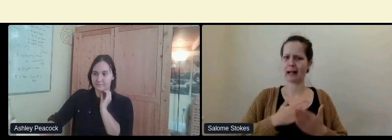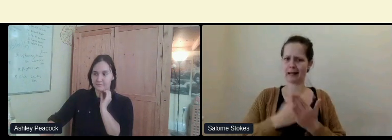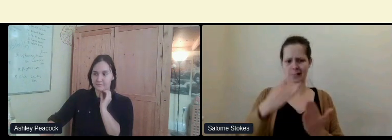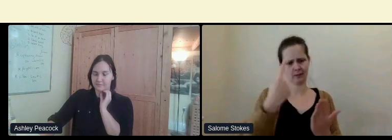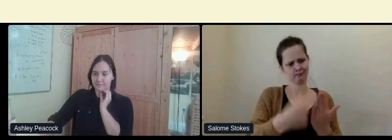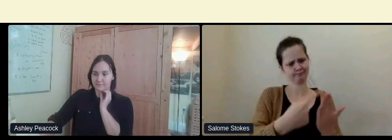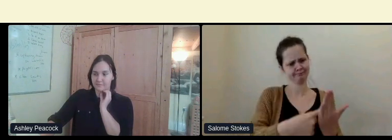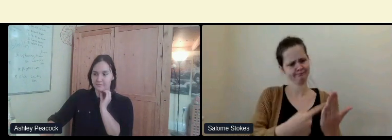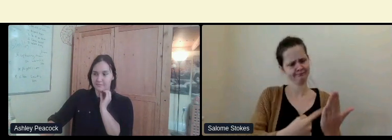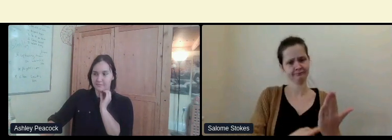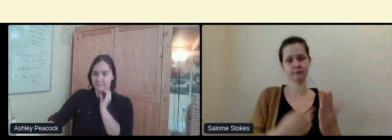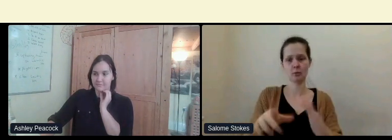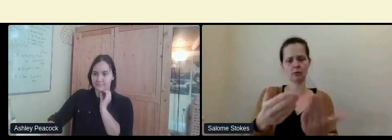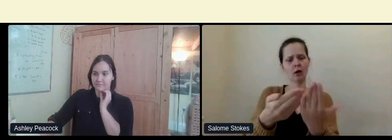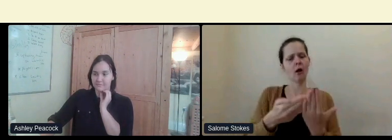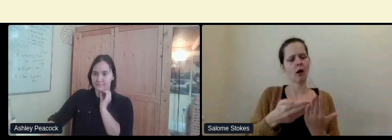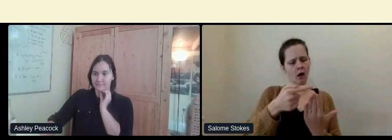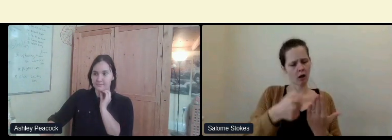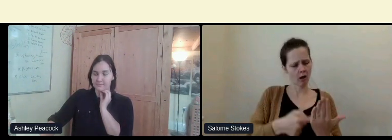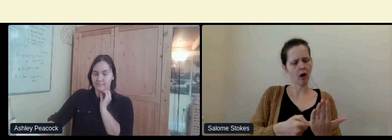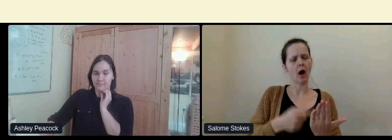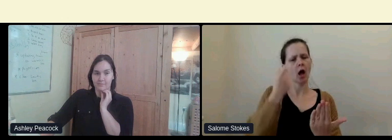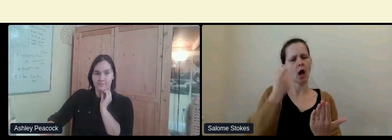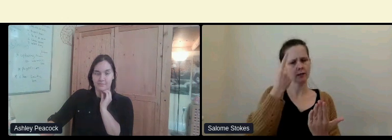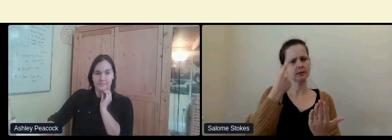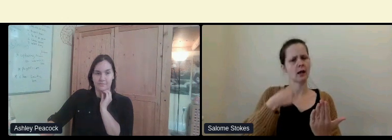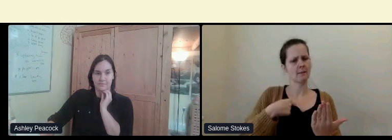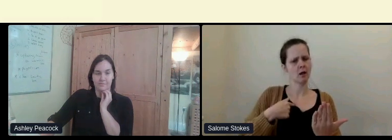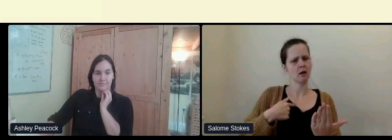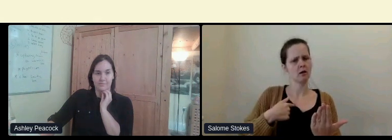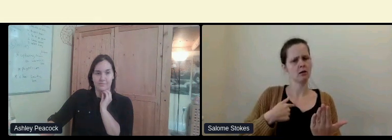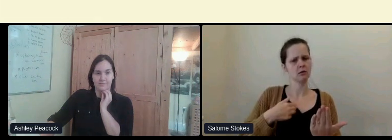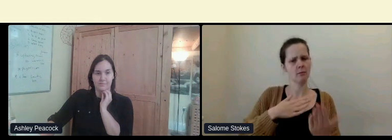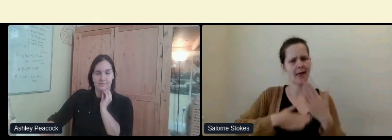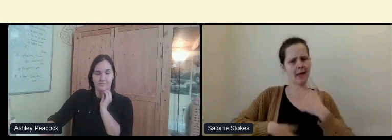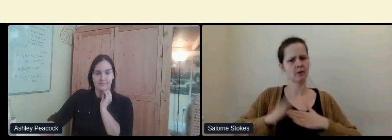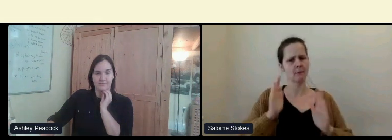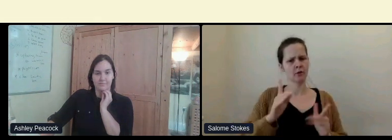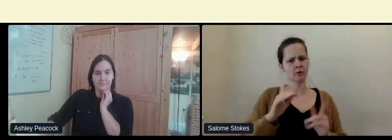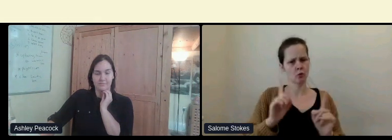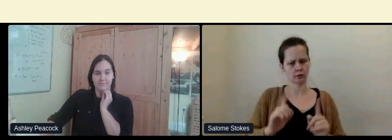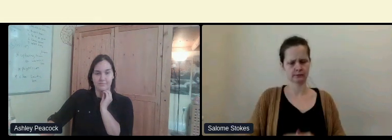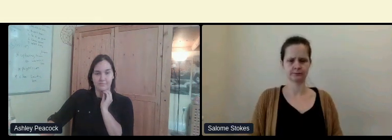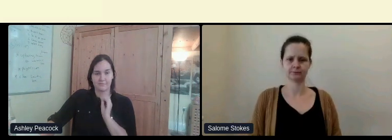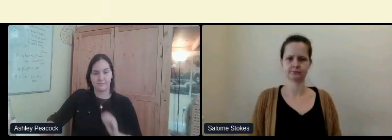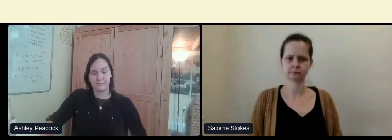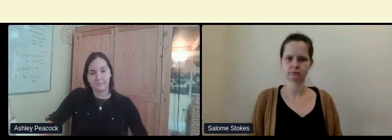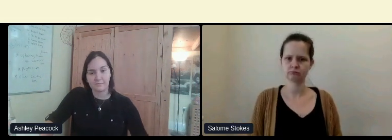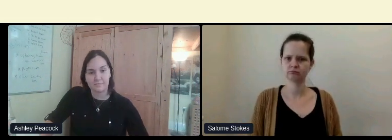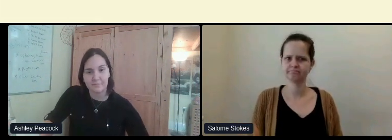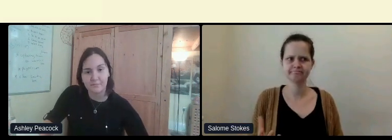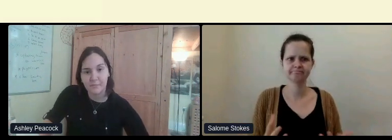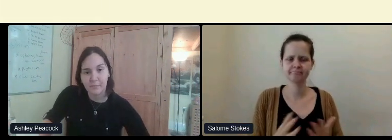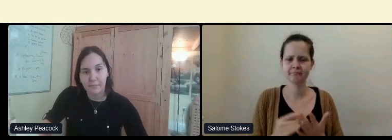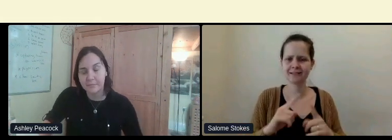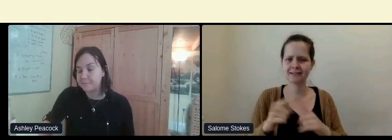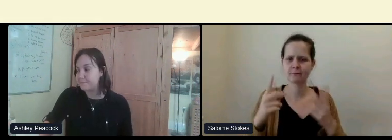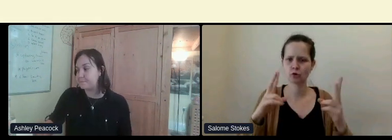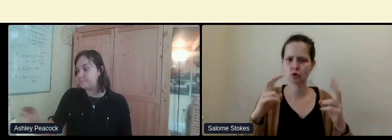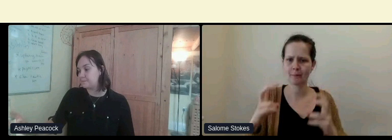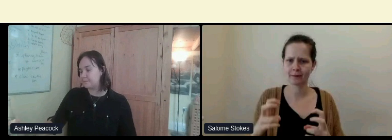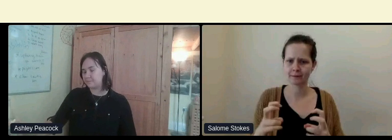way for different roles, who might know about different topics. If you include some sort of